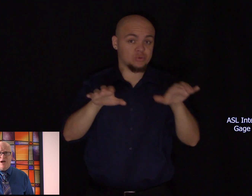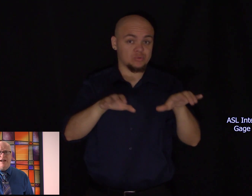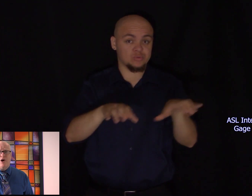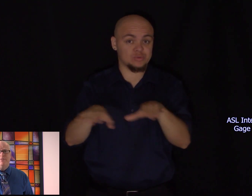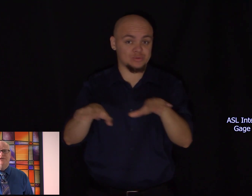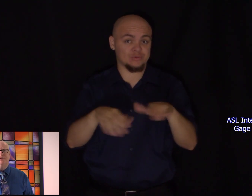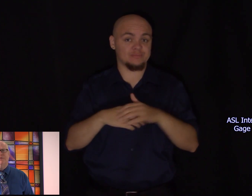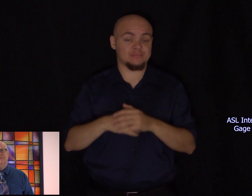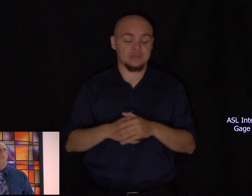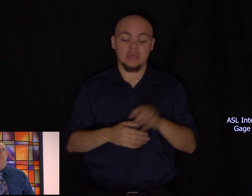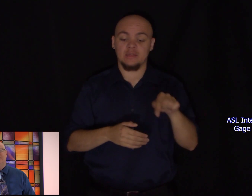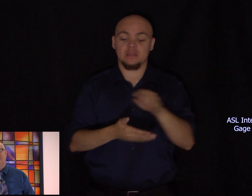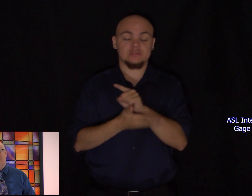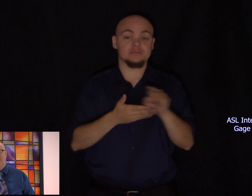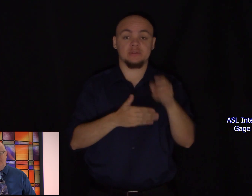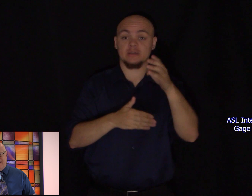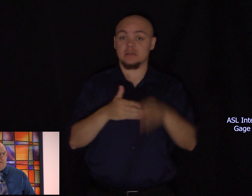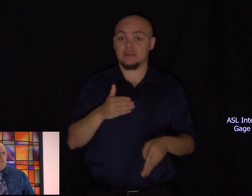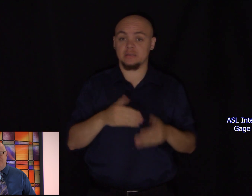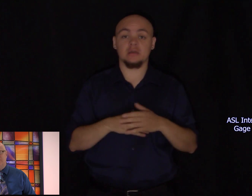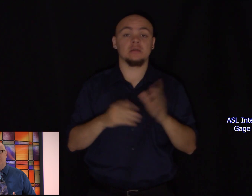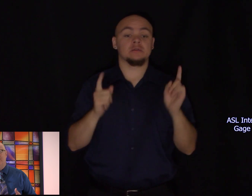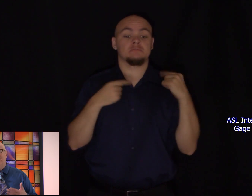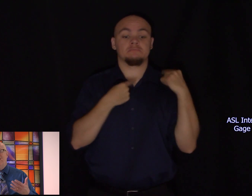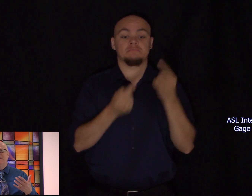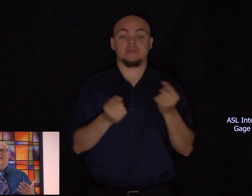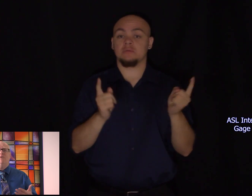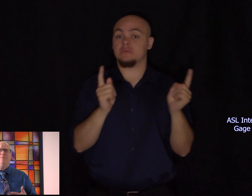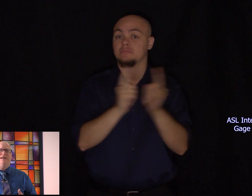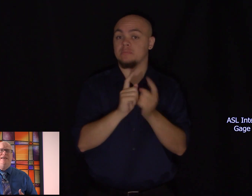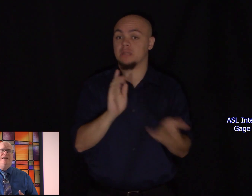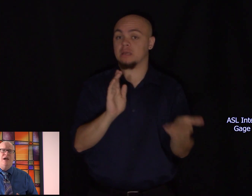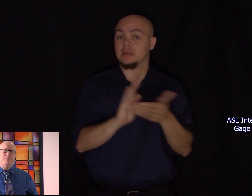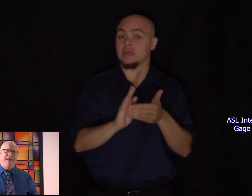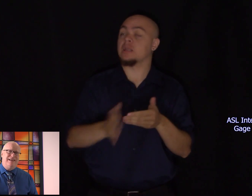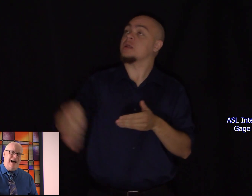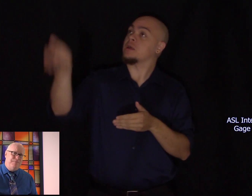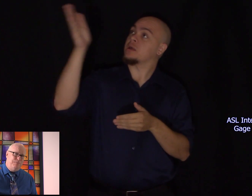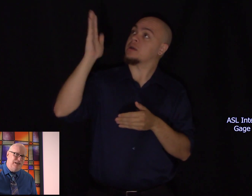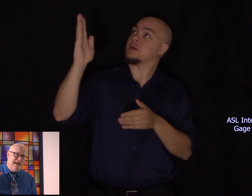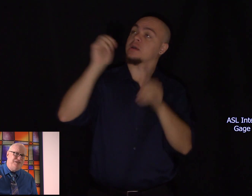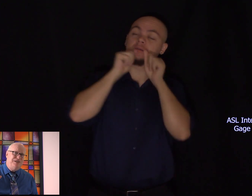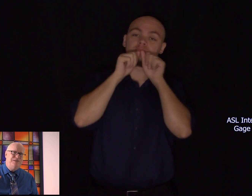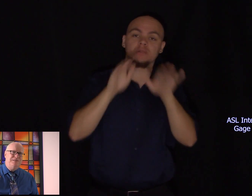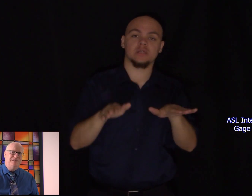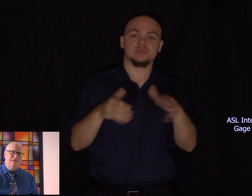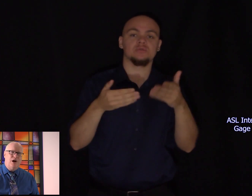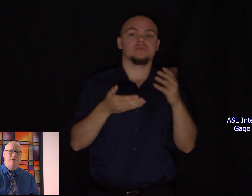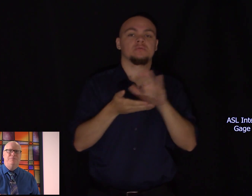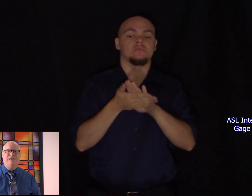what I hope that you do that's it for this week until we meet again may God bless you go in peace